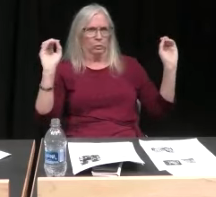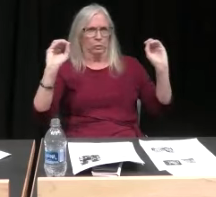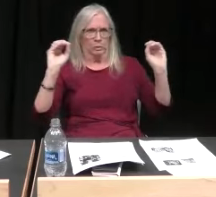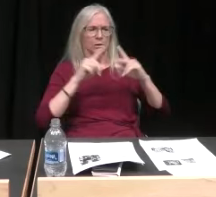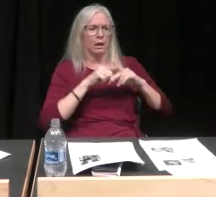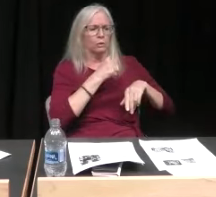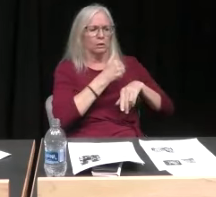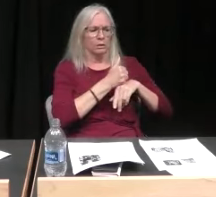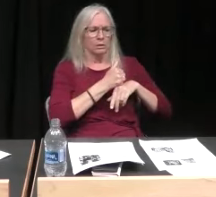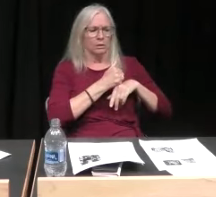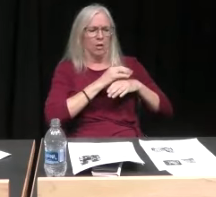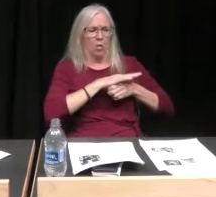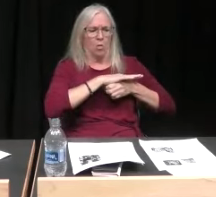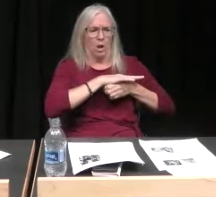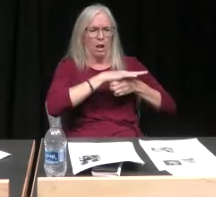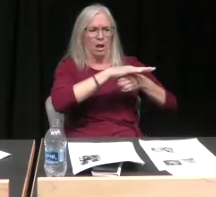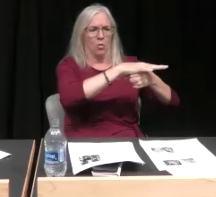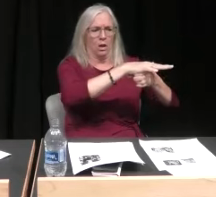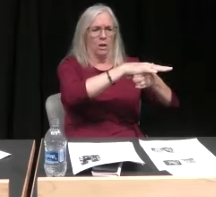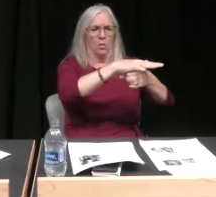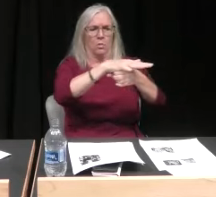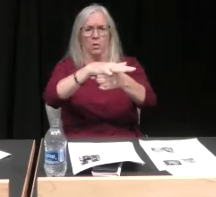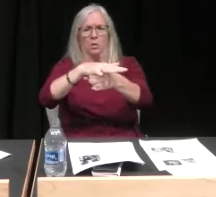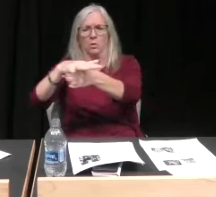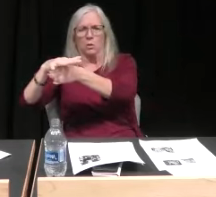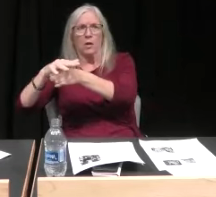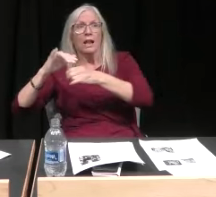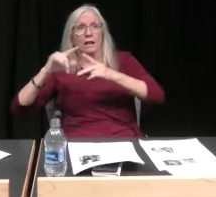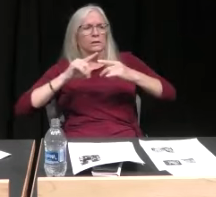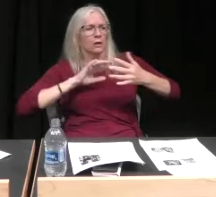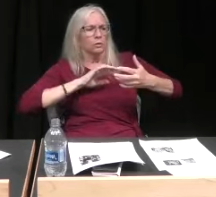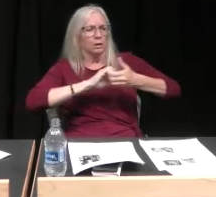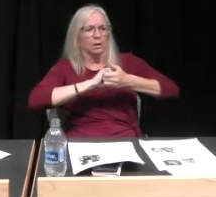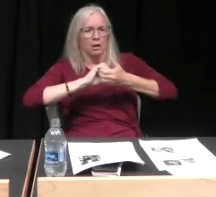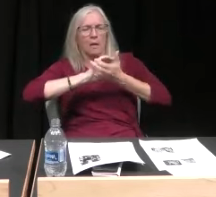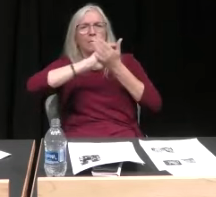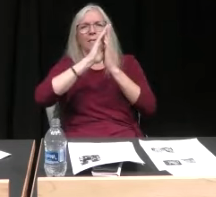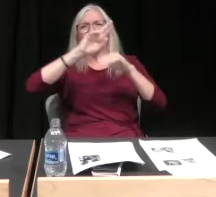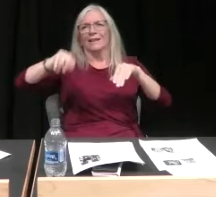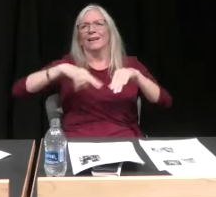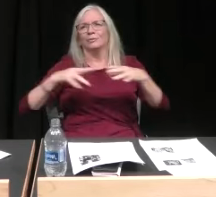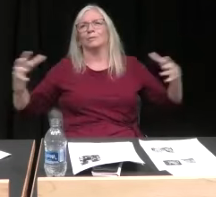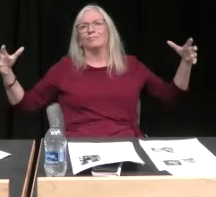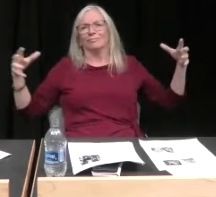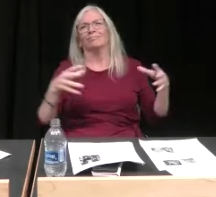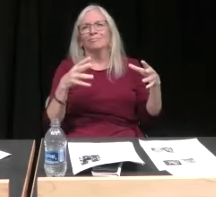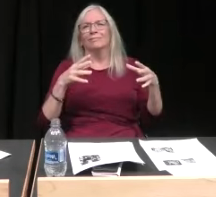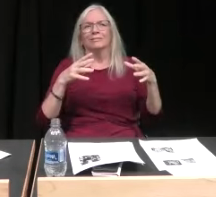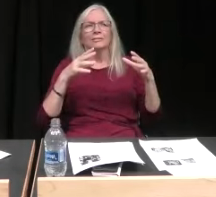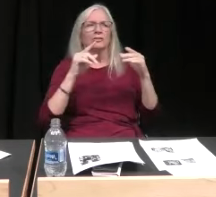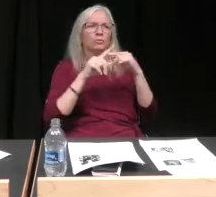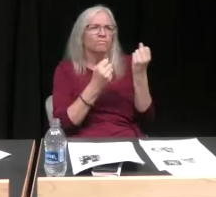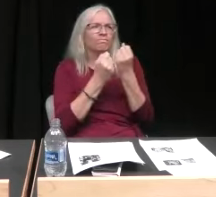have the national Black Deaf Advocates Group which ties together Regional um organizations